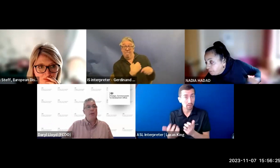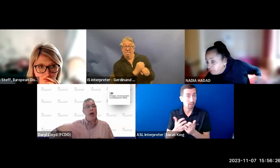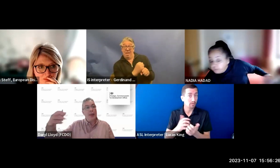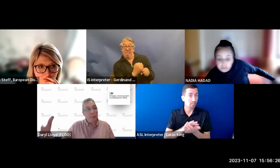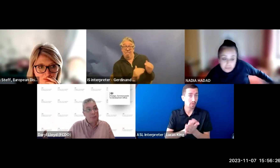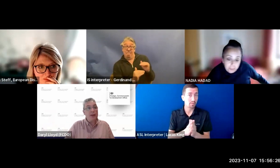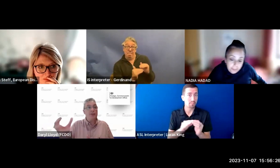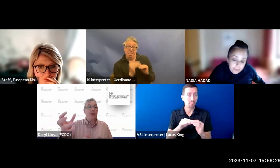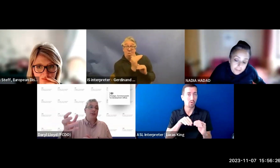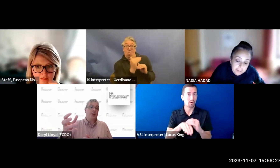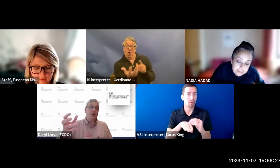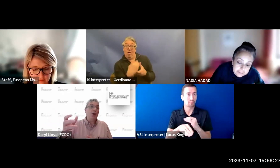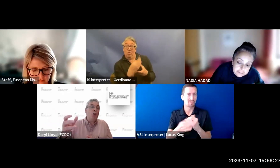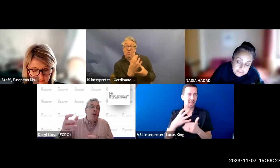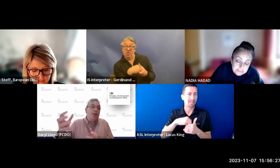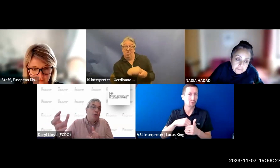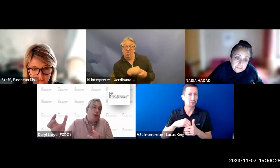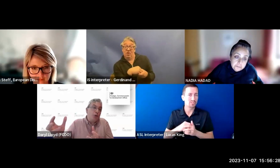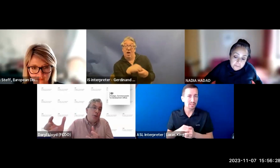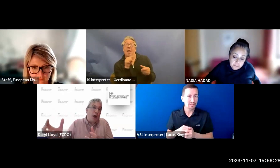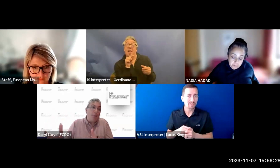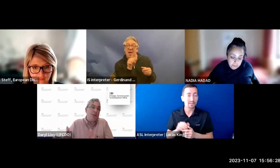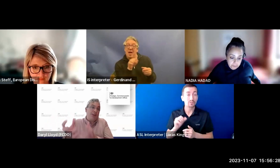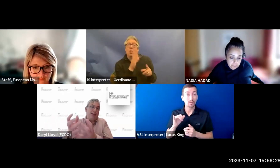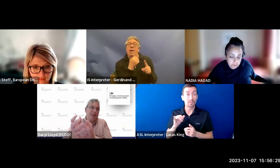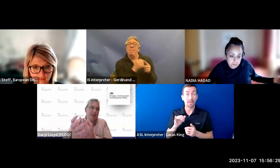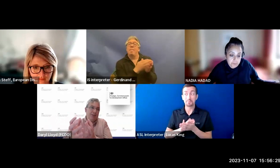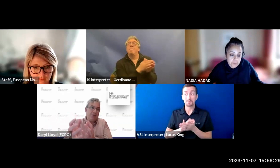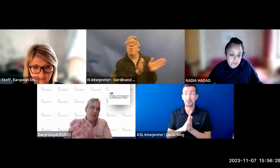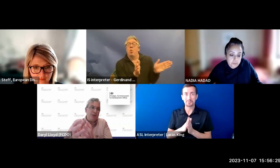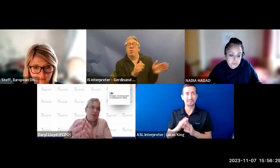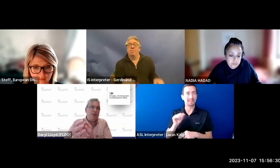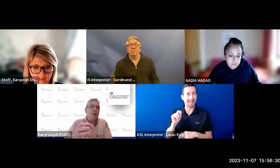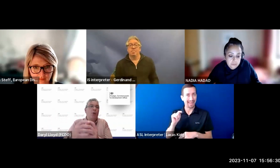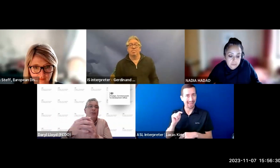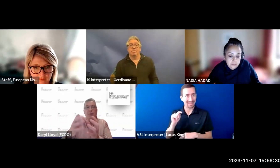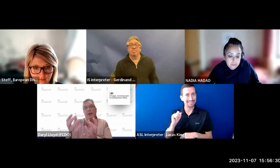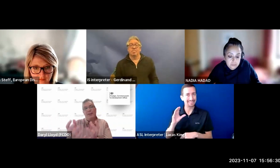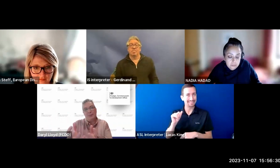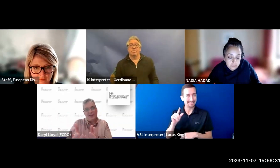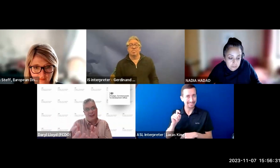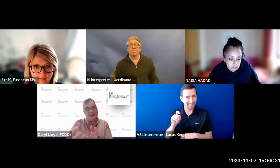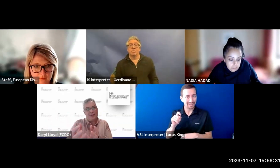And that brings that skill, almost up-skill the non-disability specialist